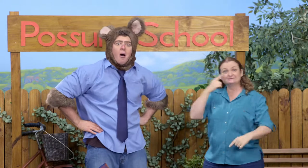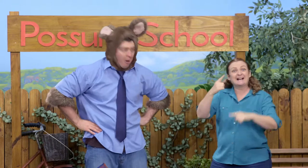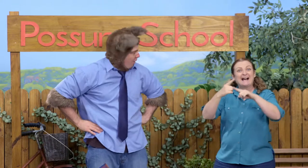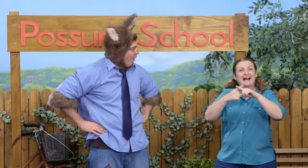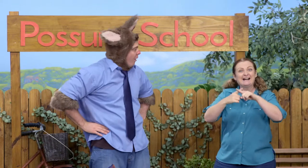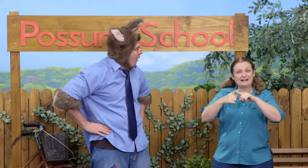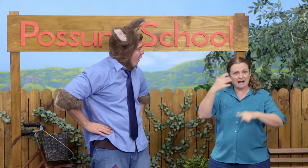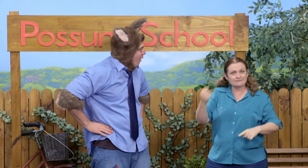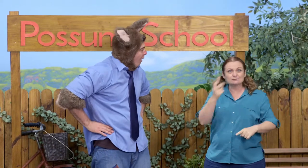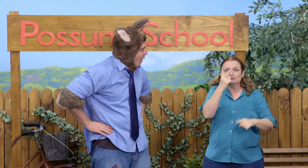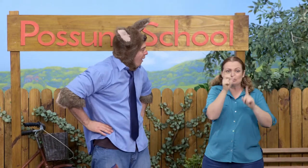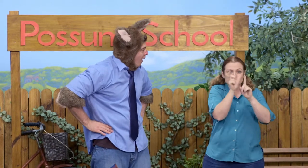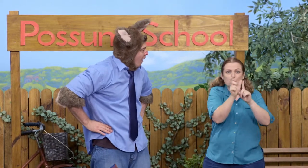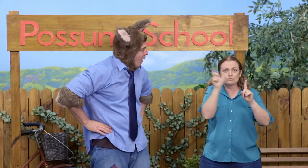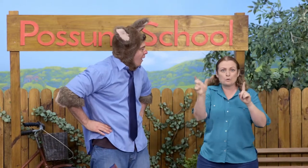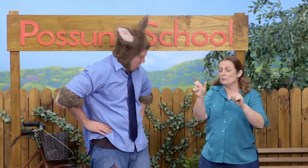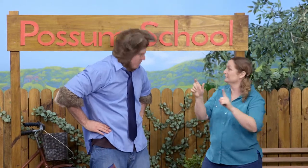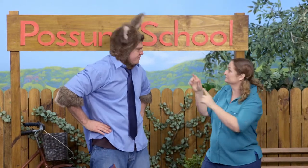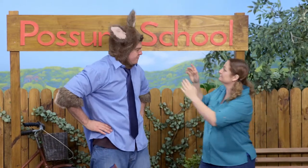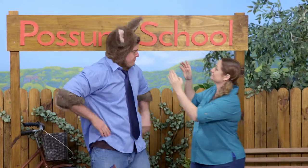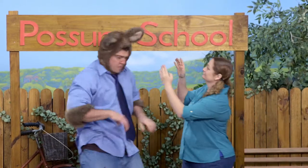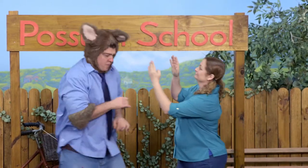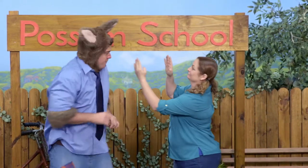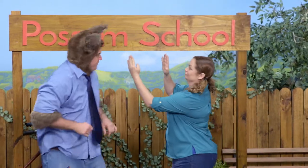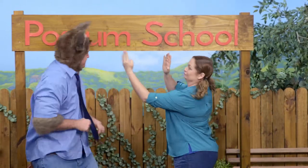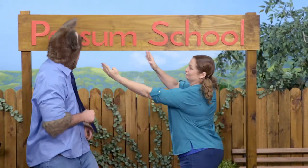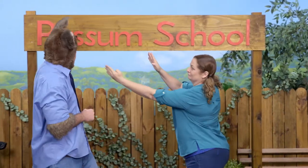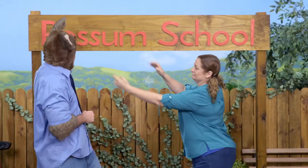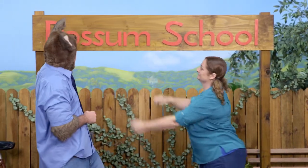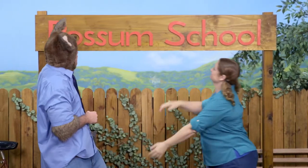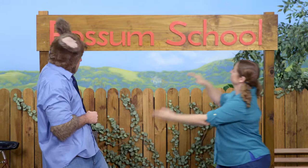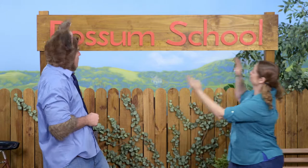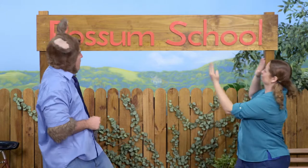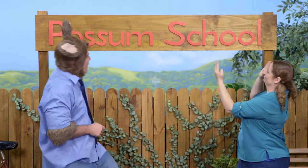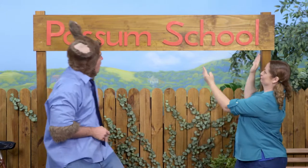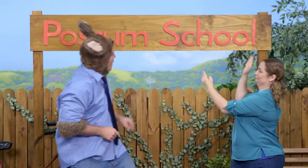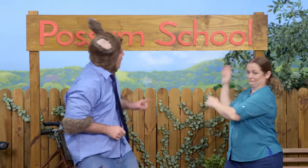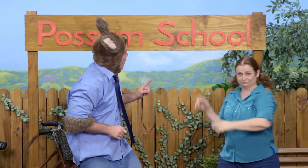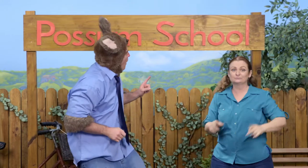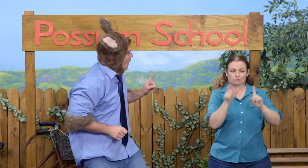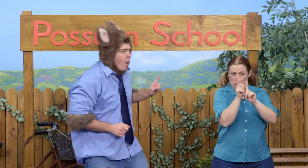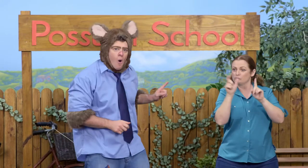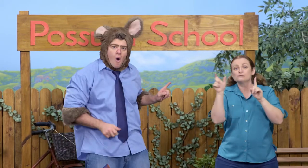See, in English, they've got the two words - 'possum' and 'school'.